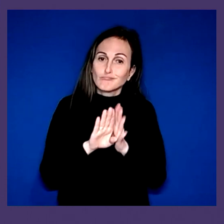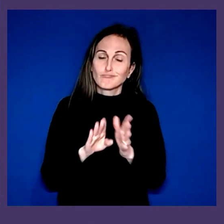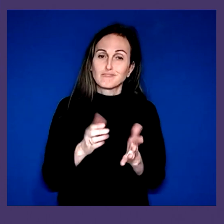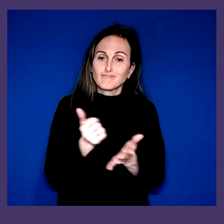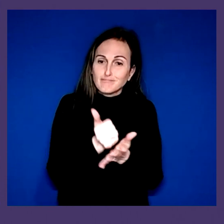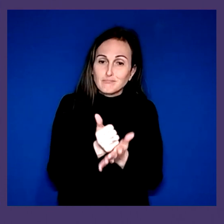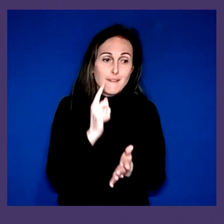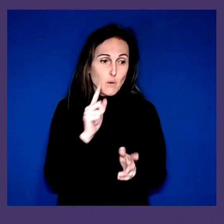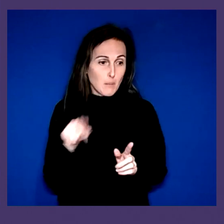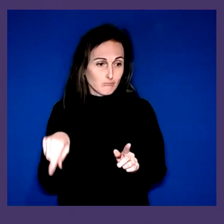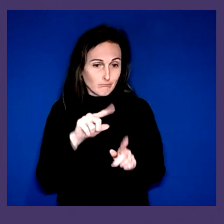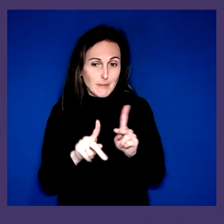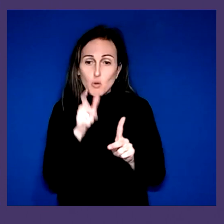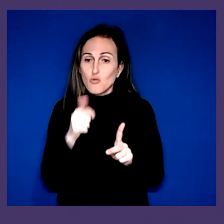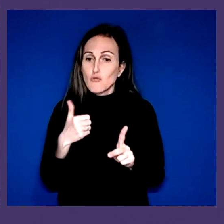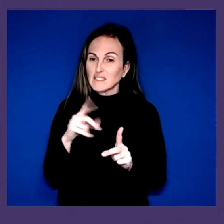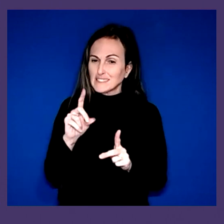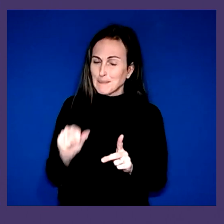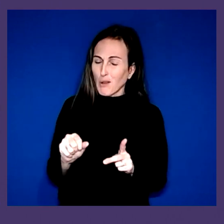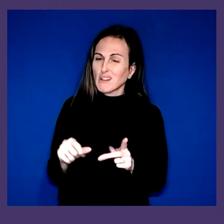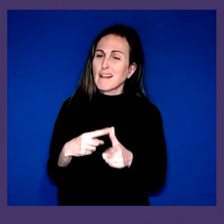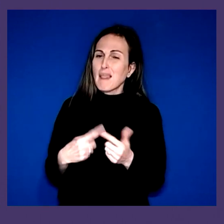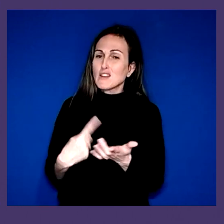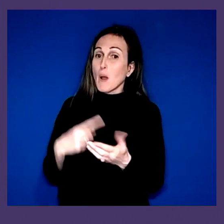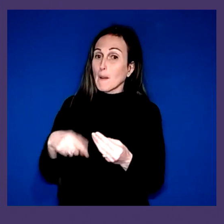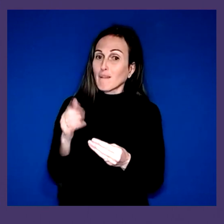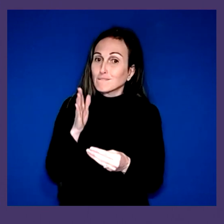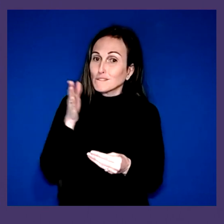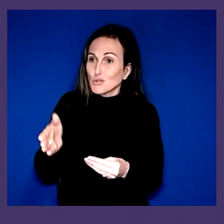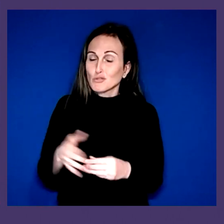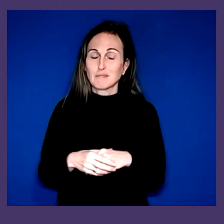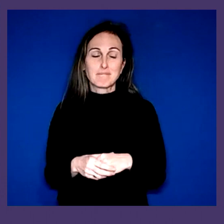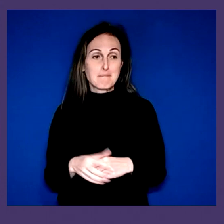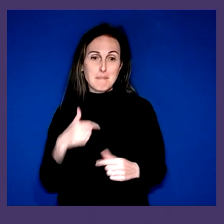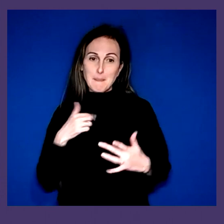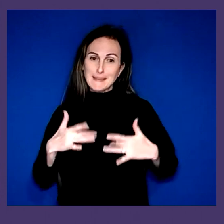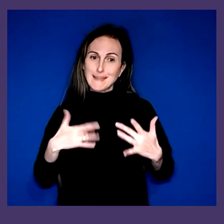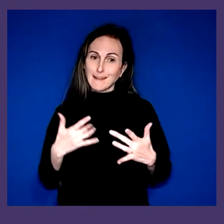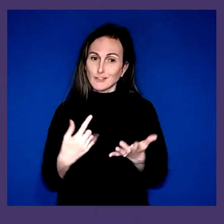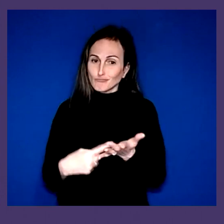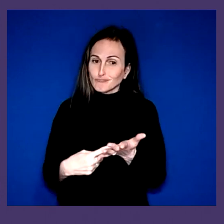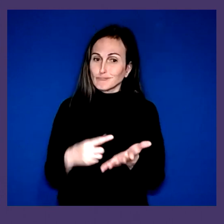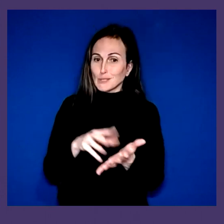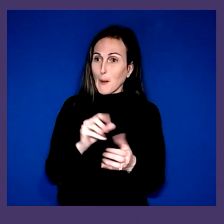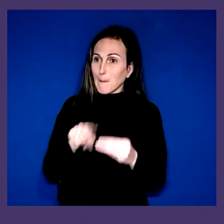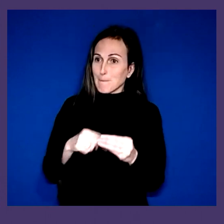about what's been developed recently, and I'm even more excited to hear about what's coming soon. I think you will be too.